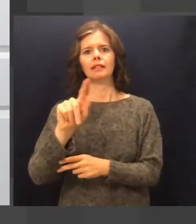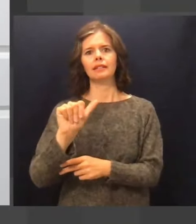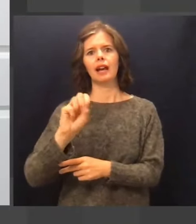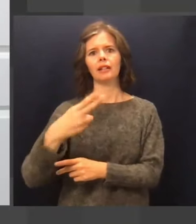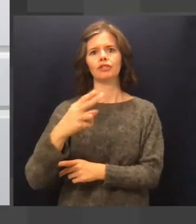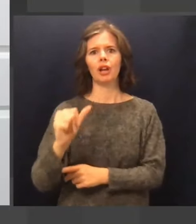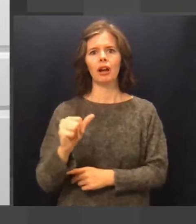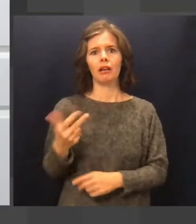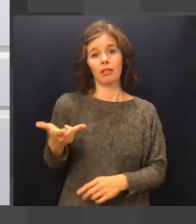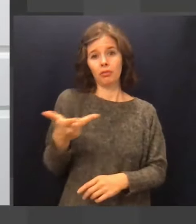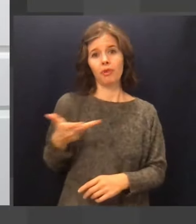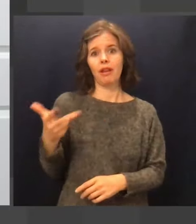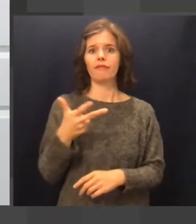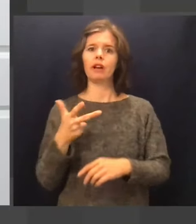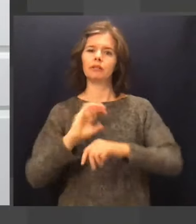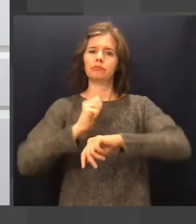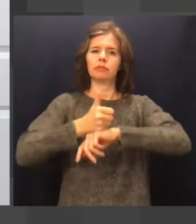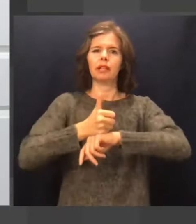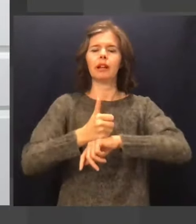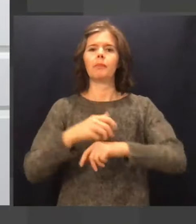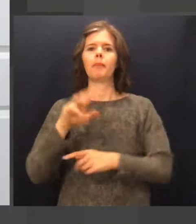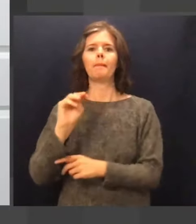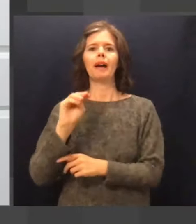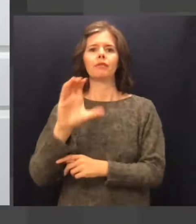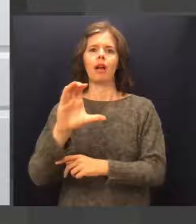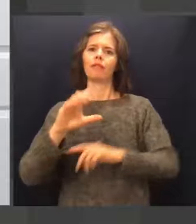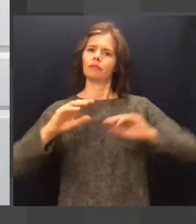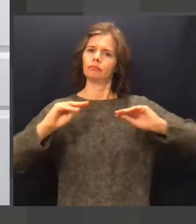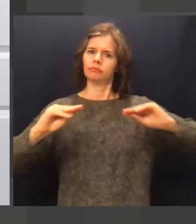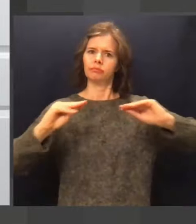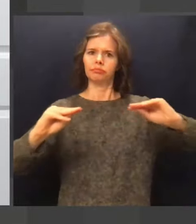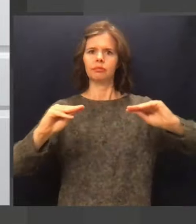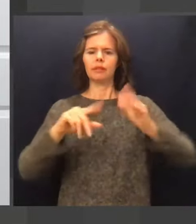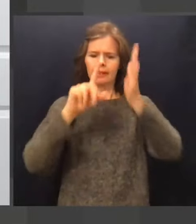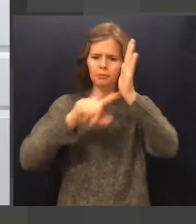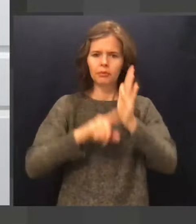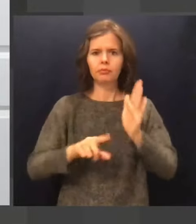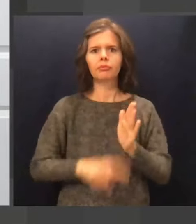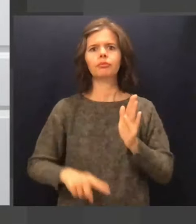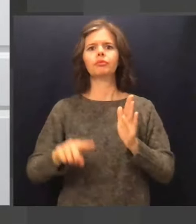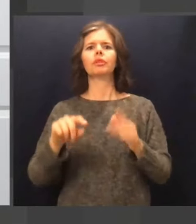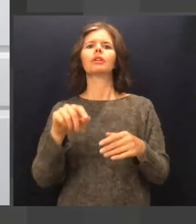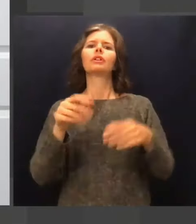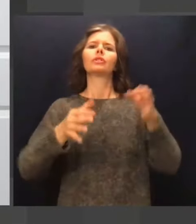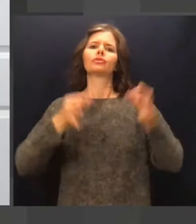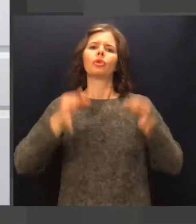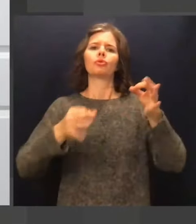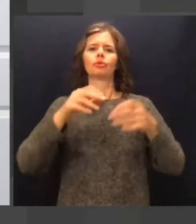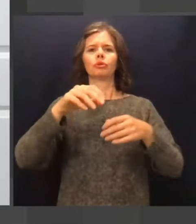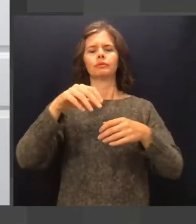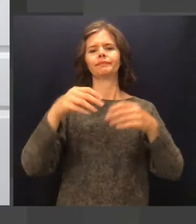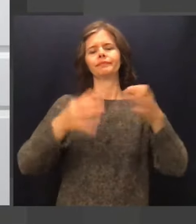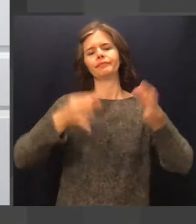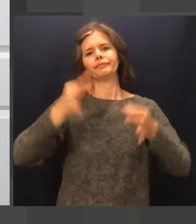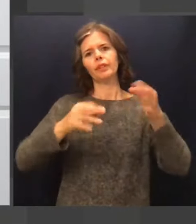HI, MINECRAFT LIVE. I'M KENNETH SHELTON. AND ALONG WITH MY FELLOW EDUCATORS, ALISA FORD AND NATASHA RACHELLE WE'VE BEEN BUILDING A SERIES OF MINECRAFT LESSONS THAT WILL HELP PEOPLE